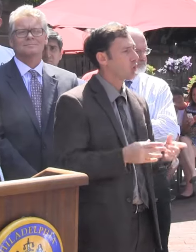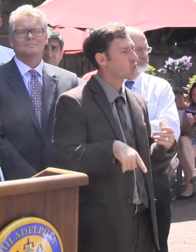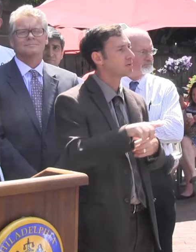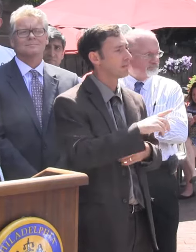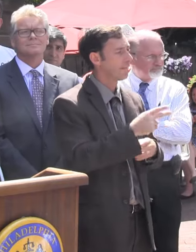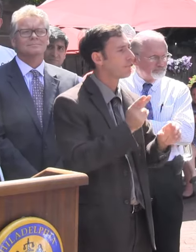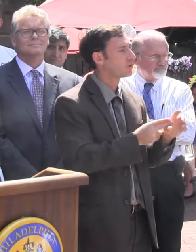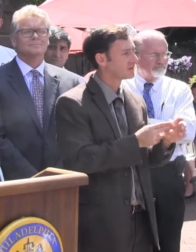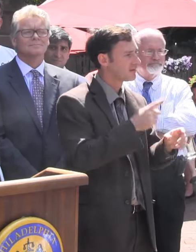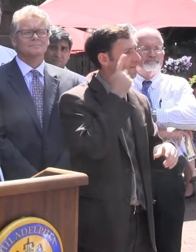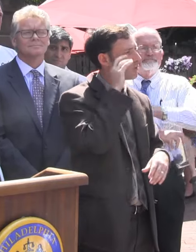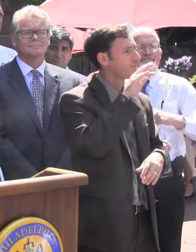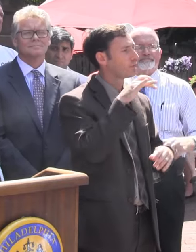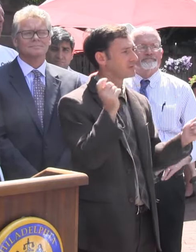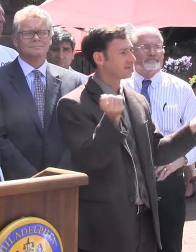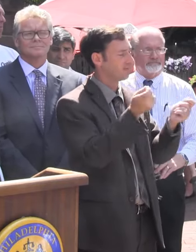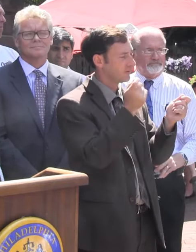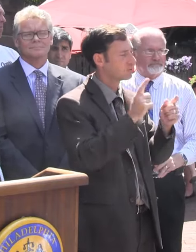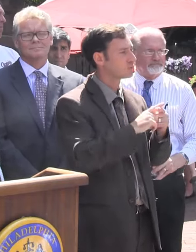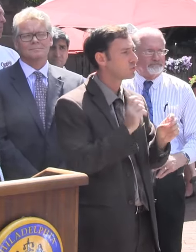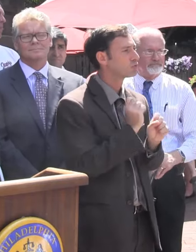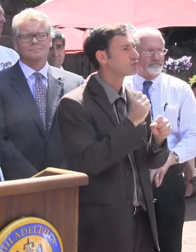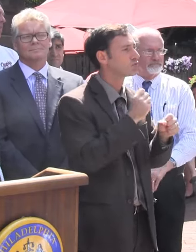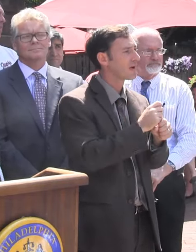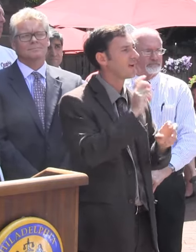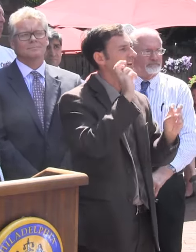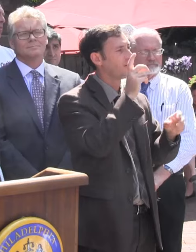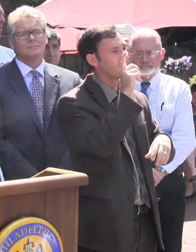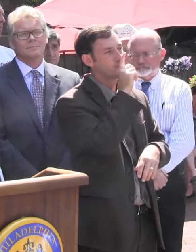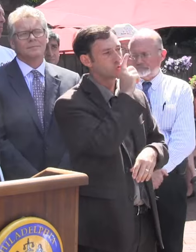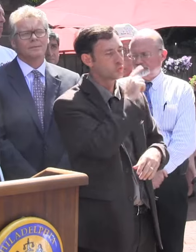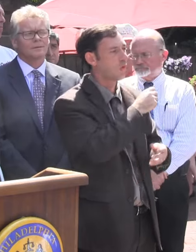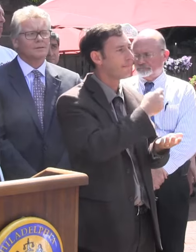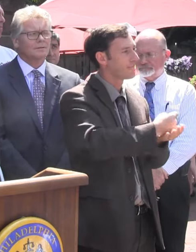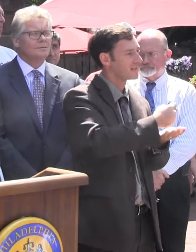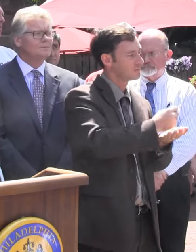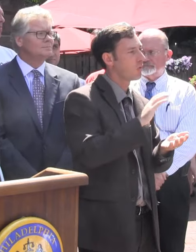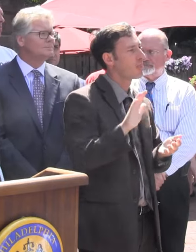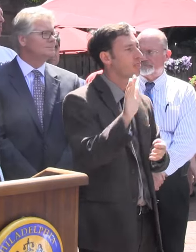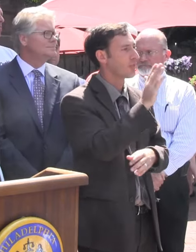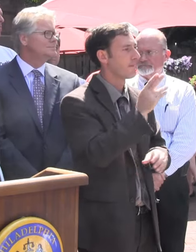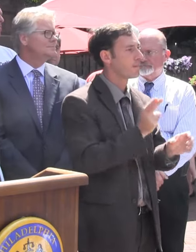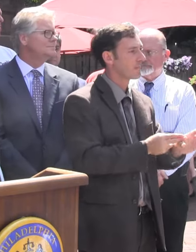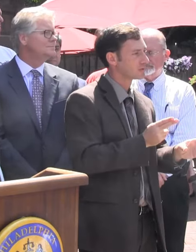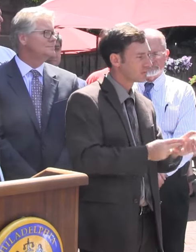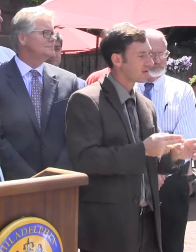of the Francis Festival to create a virtual passport of their participation by sharing